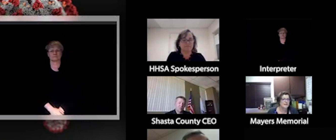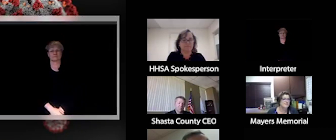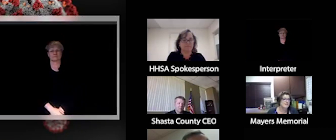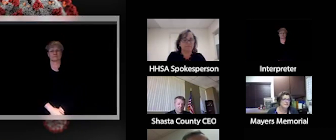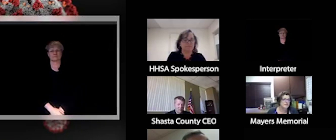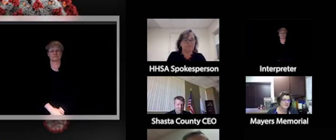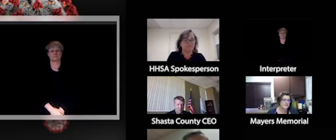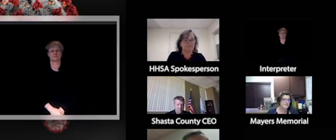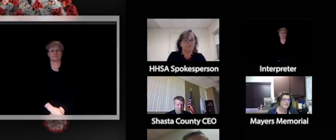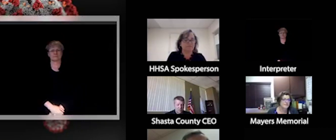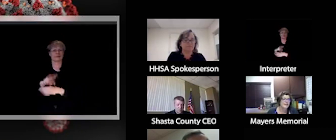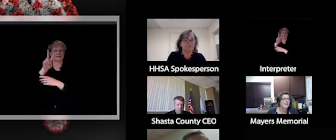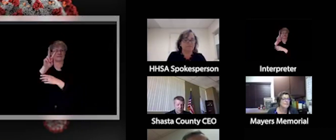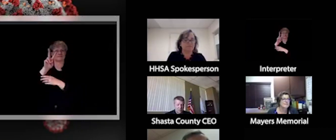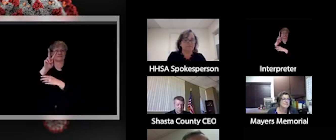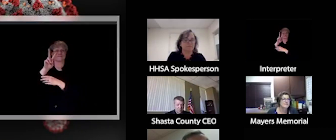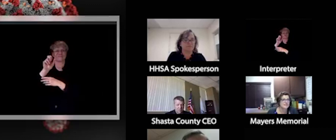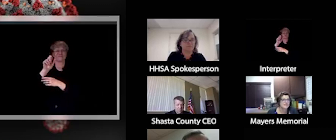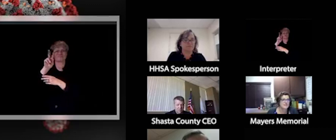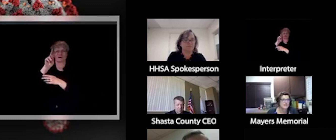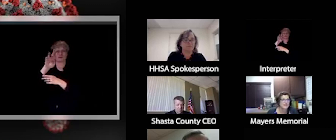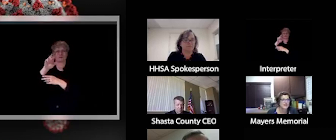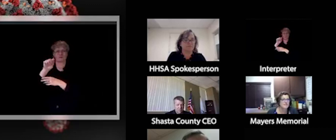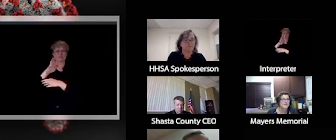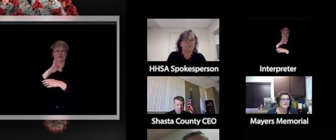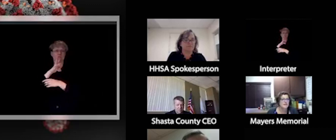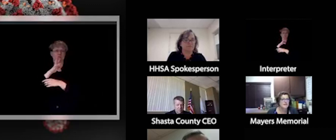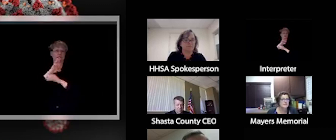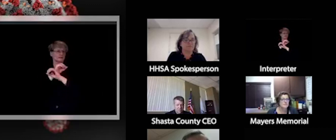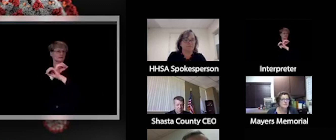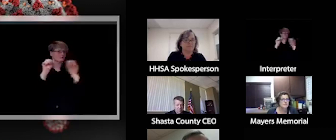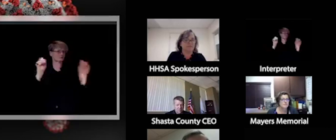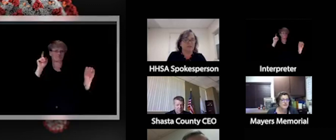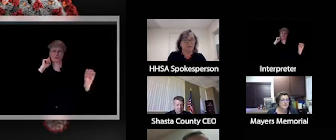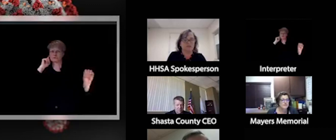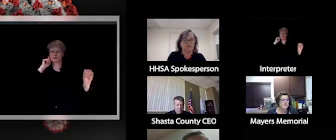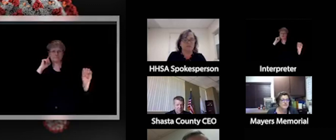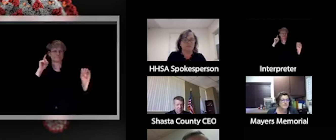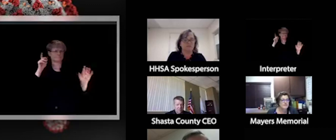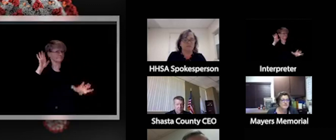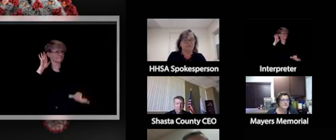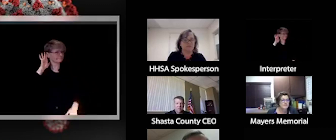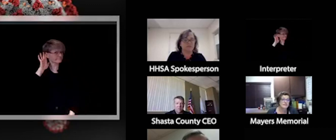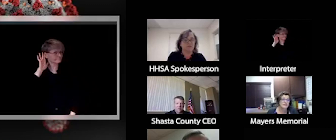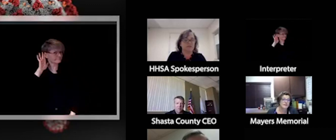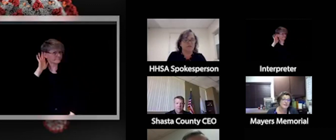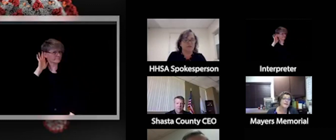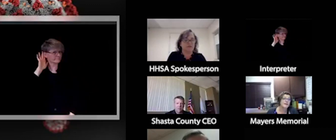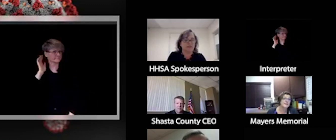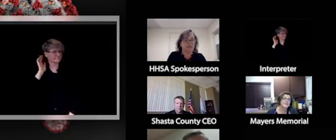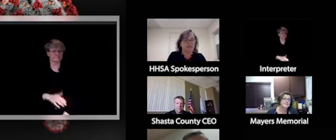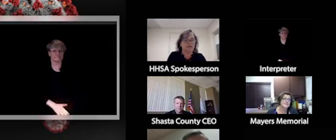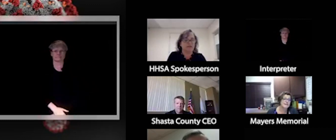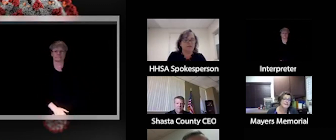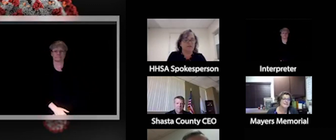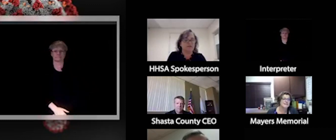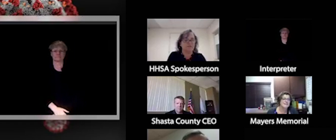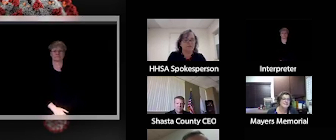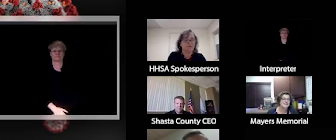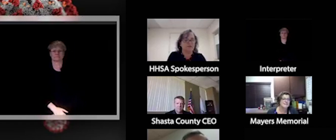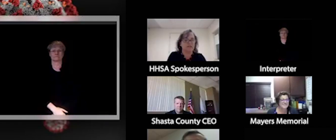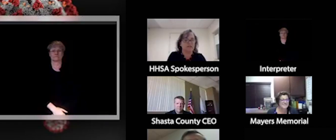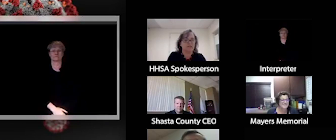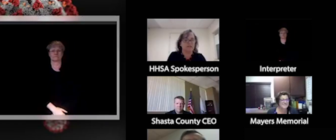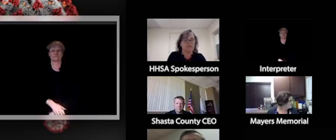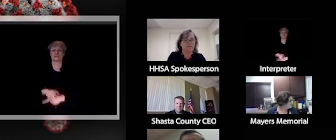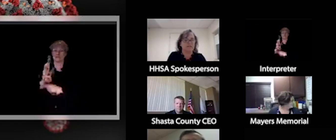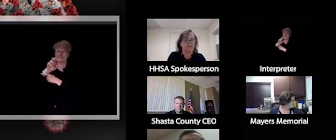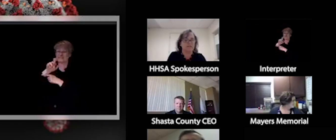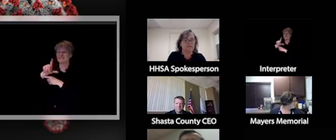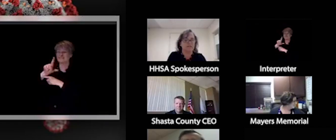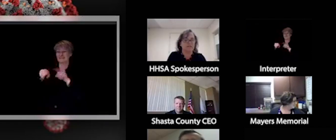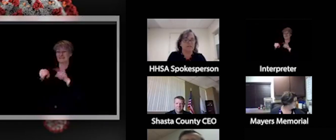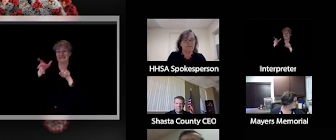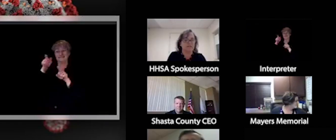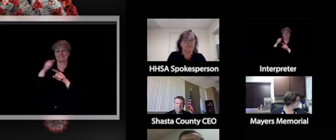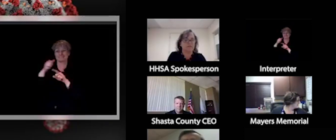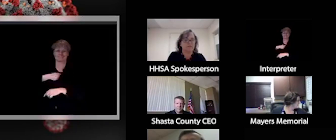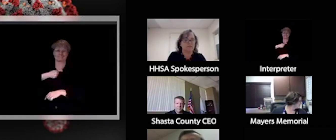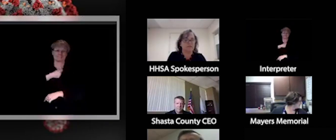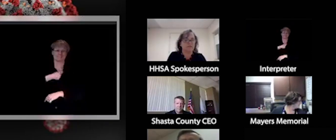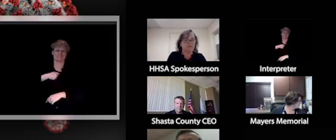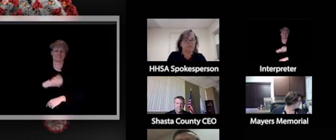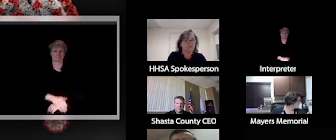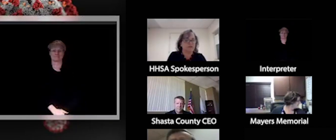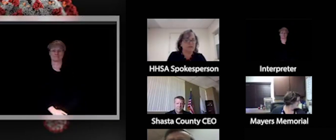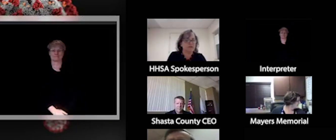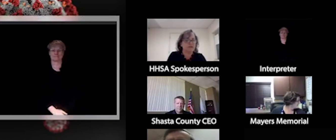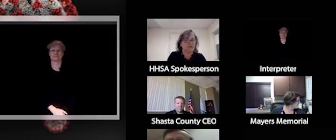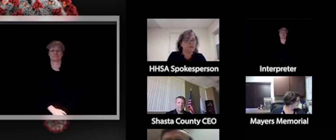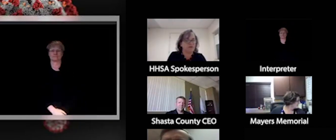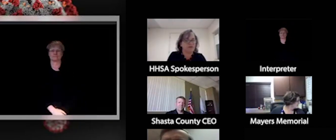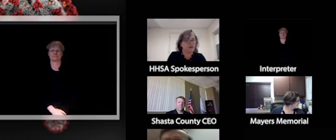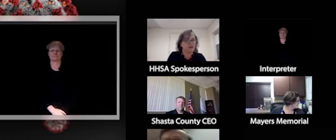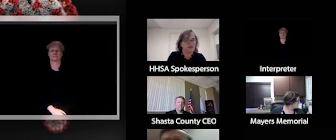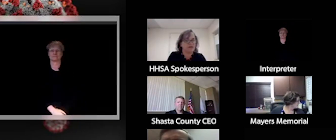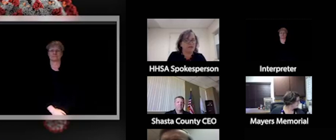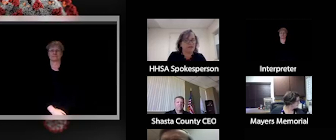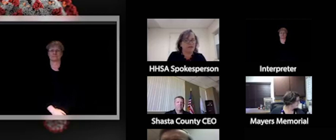Oh…Val we can’t hear you, I’m sorry. Not sure what’s going on with our audio